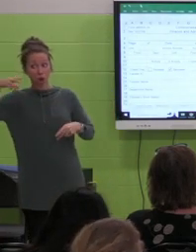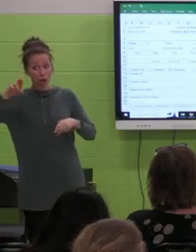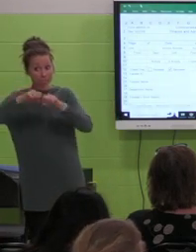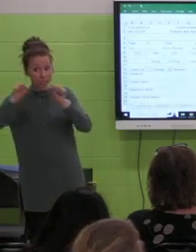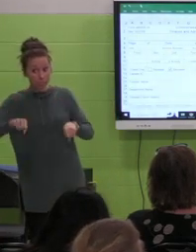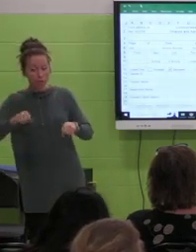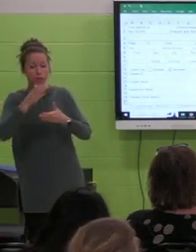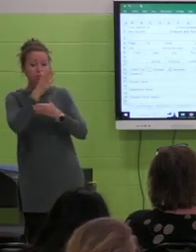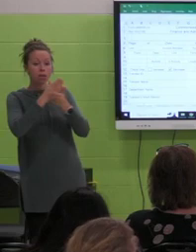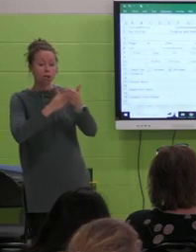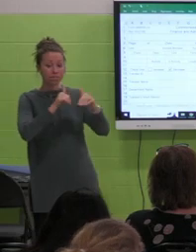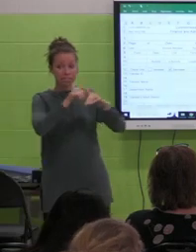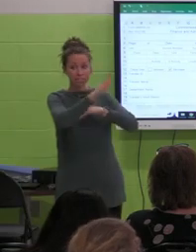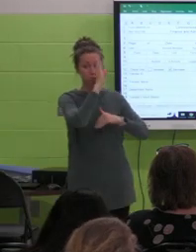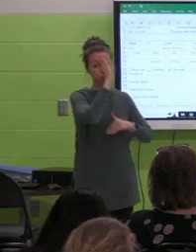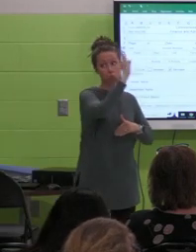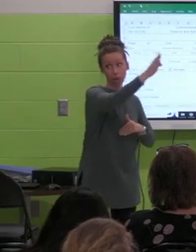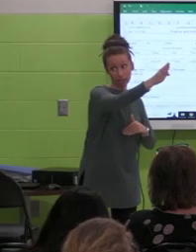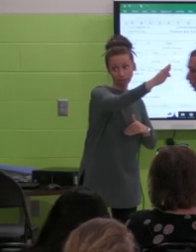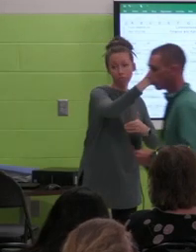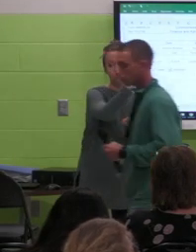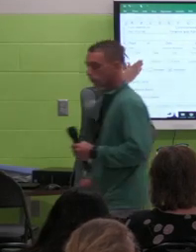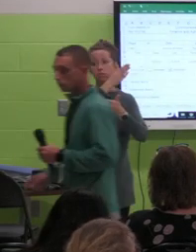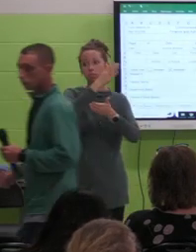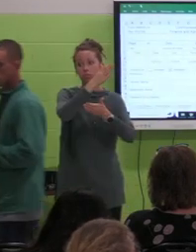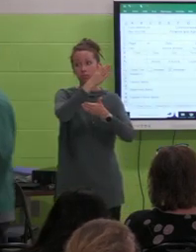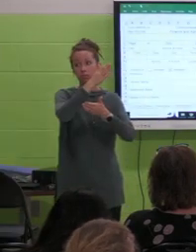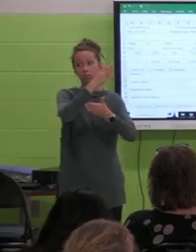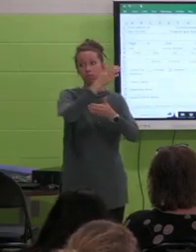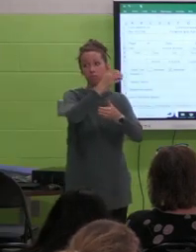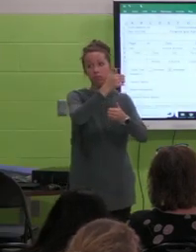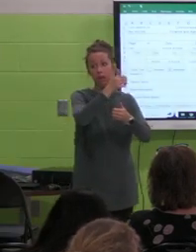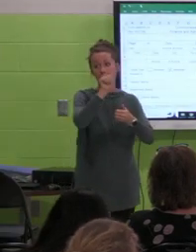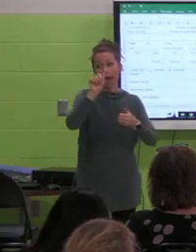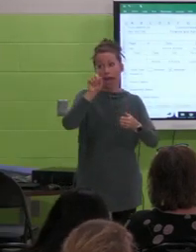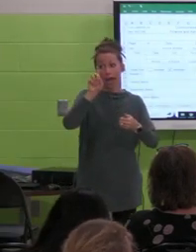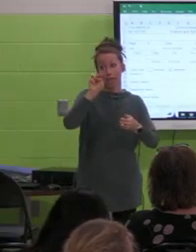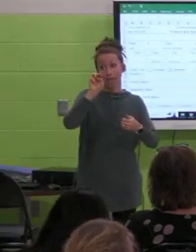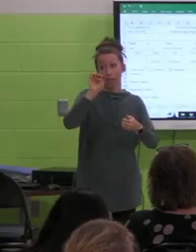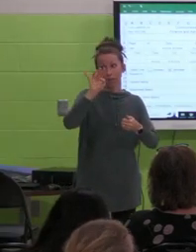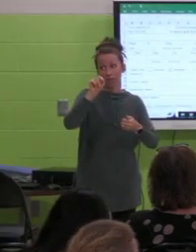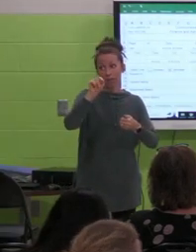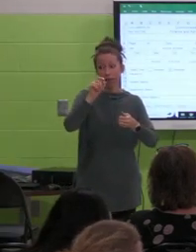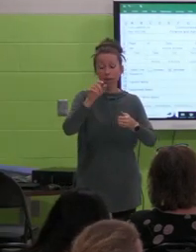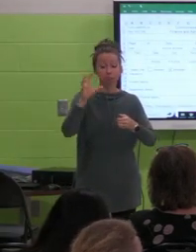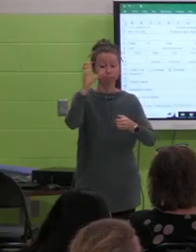were getting sent directly and administrators at the time were being bypassed and frustrated